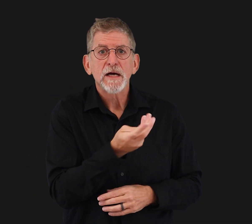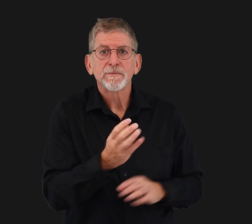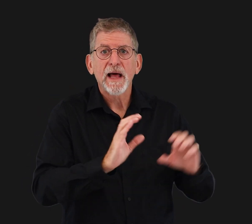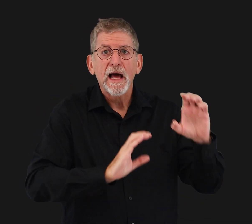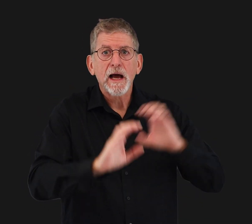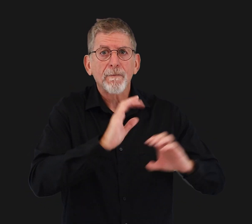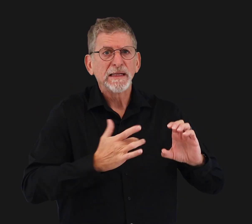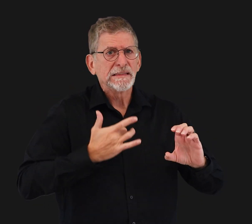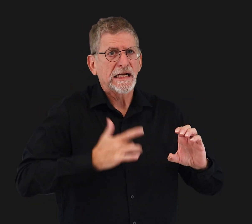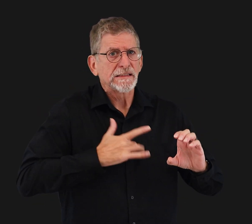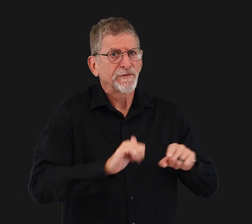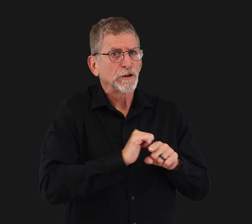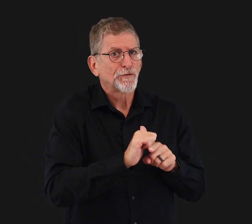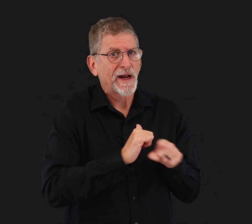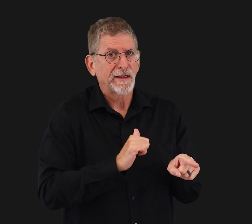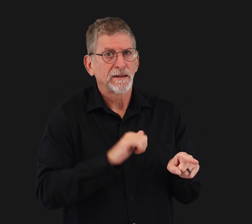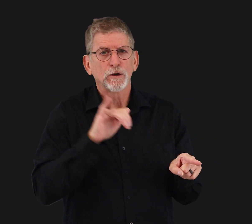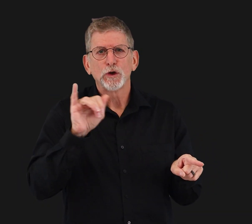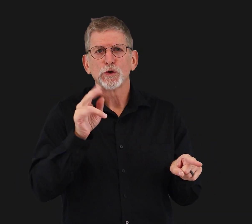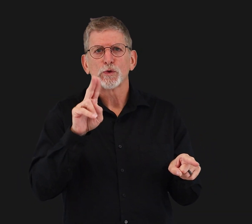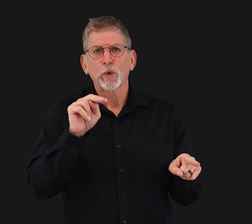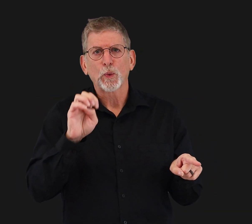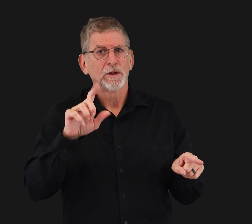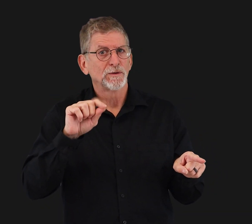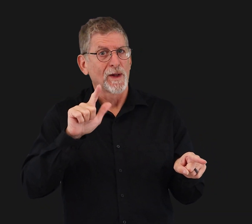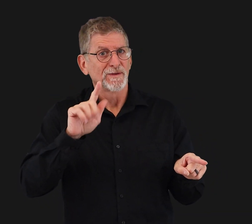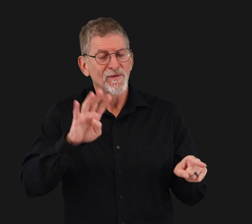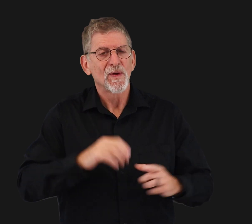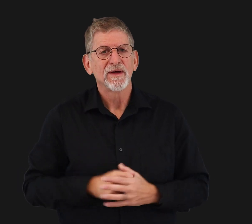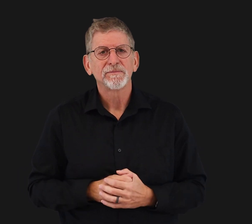◦ Multiple Chemical Sensitivity Training (June 2024)